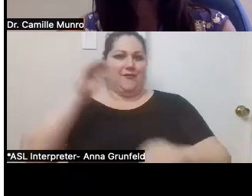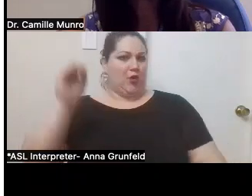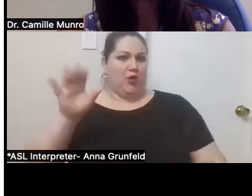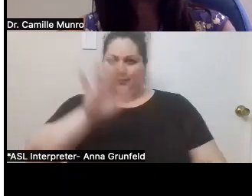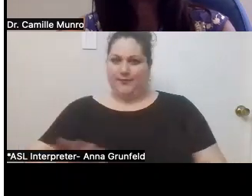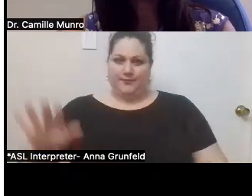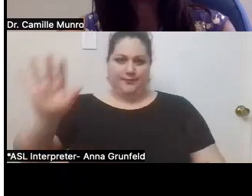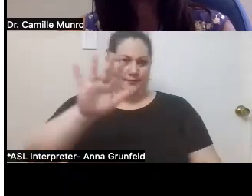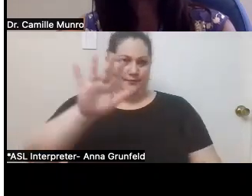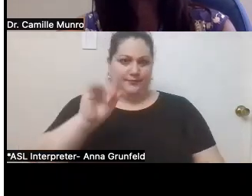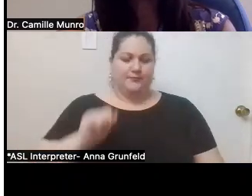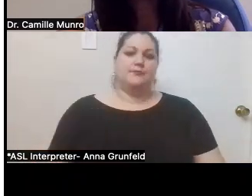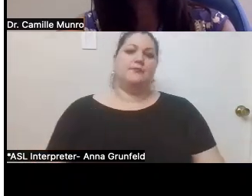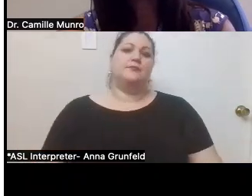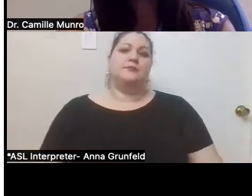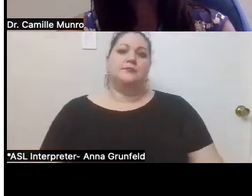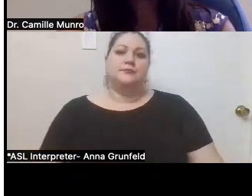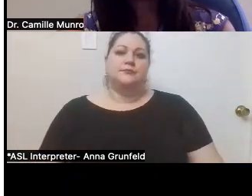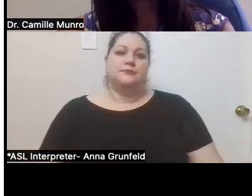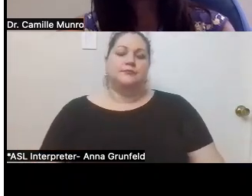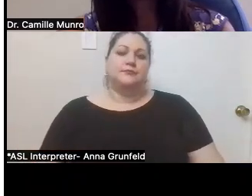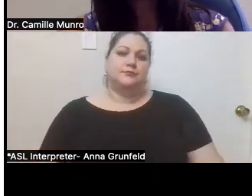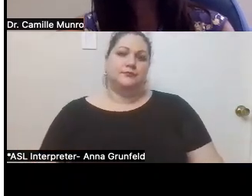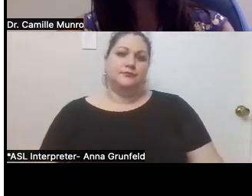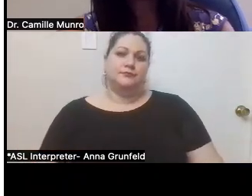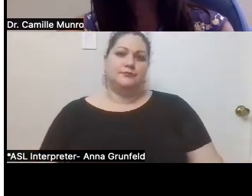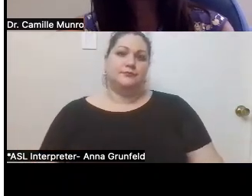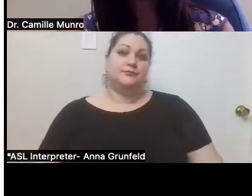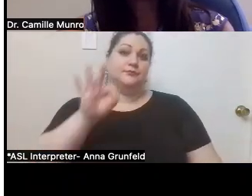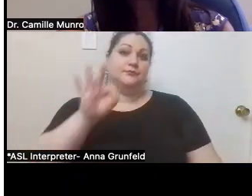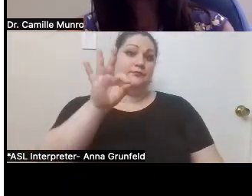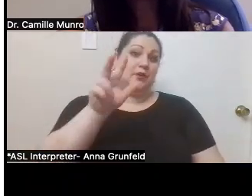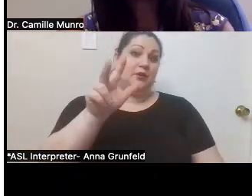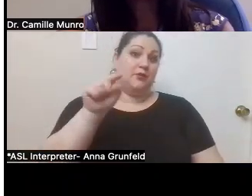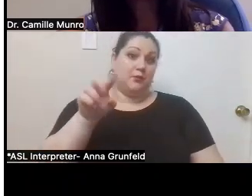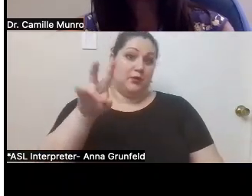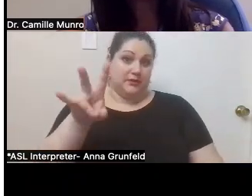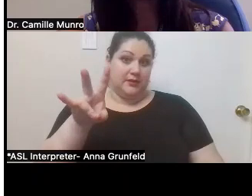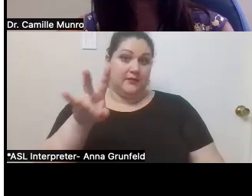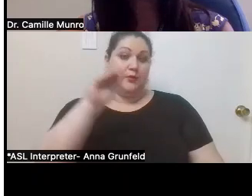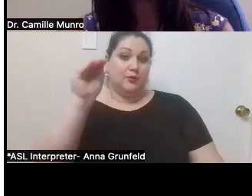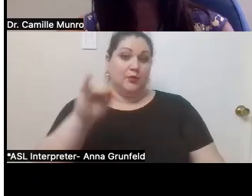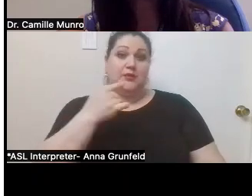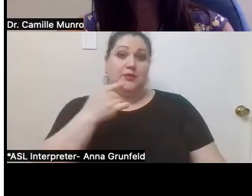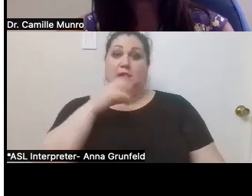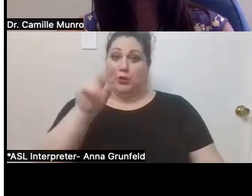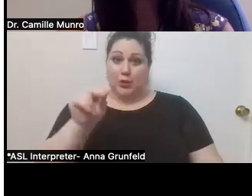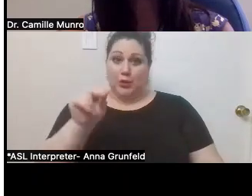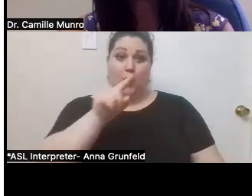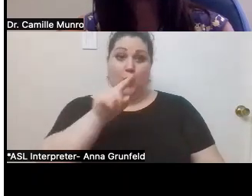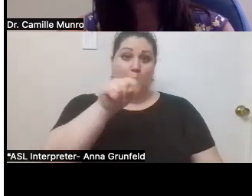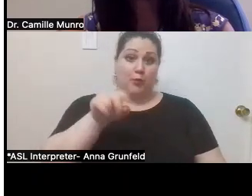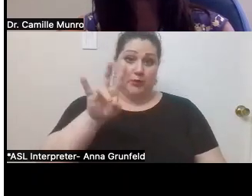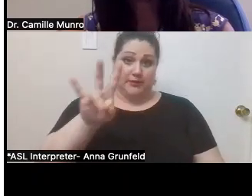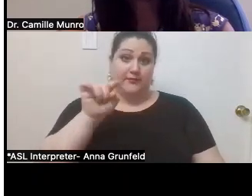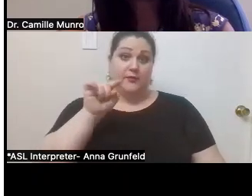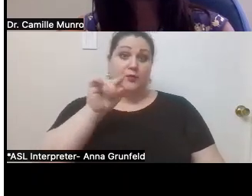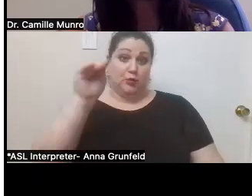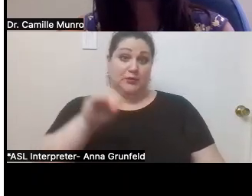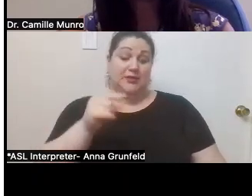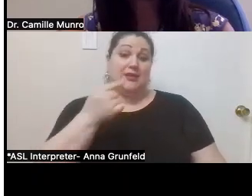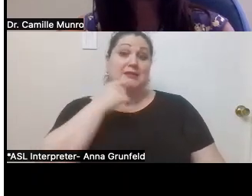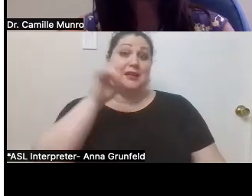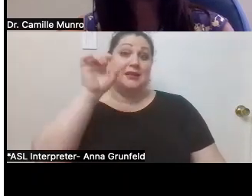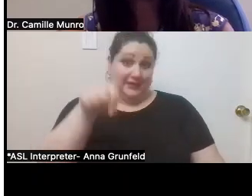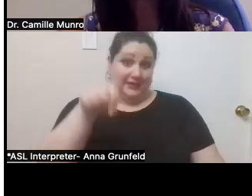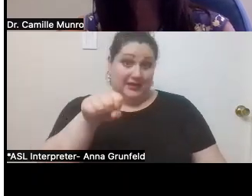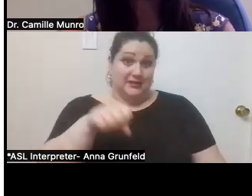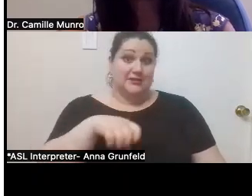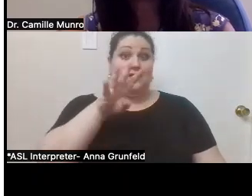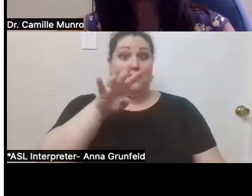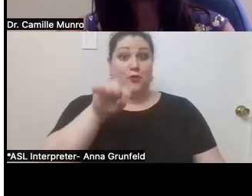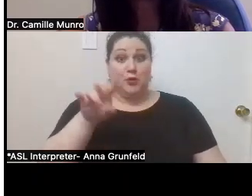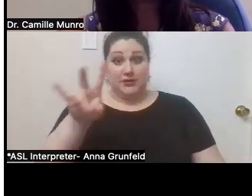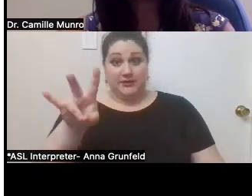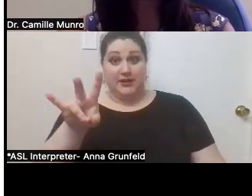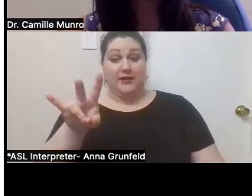So, 93.7% said no, 1.7% said yes, and 4.7% preferred not to answer.